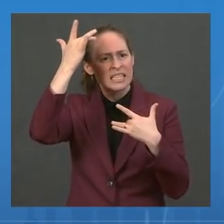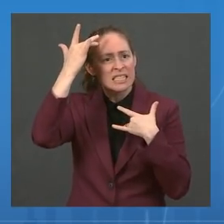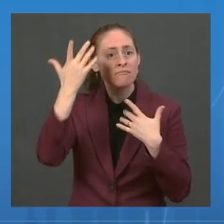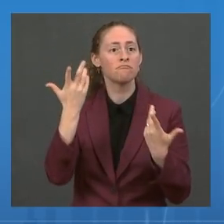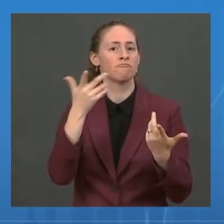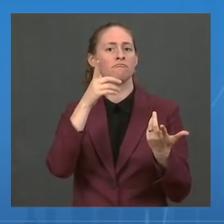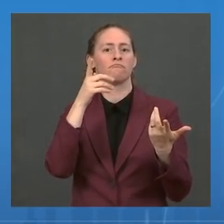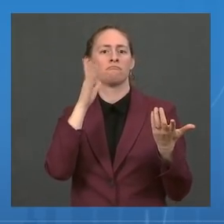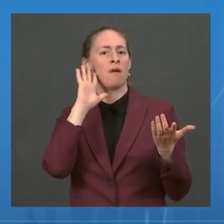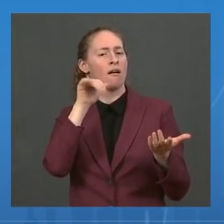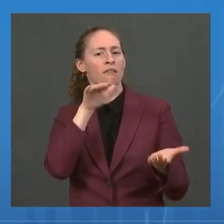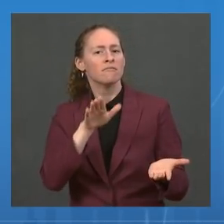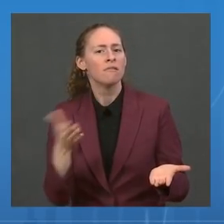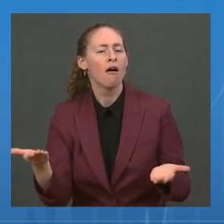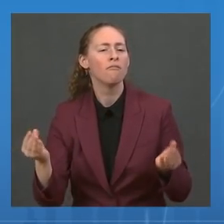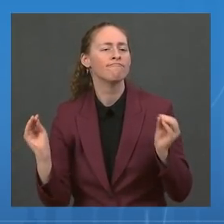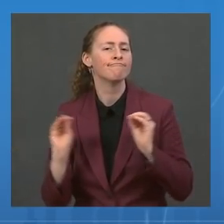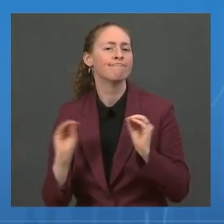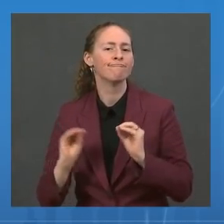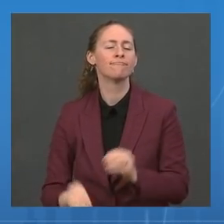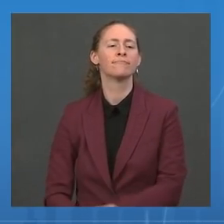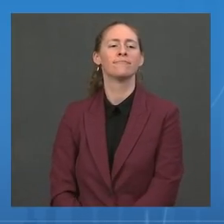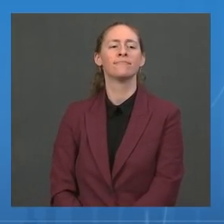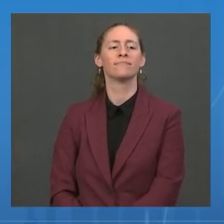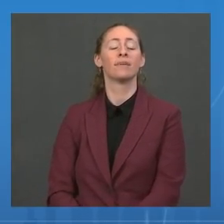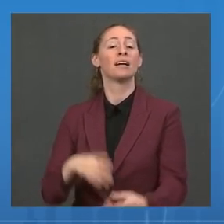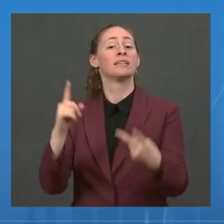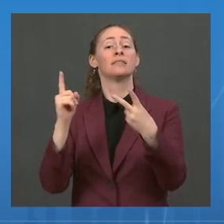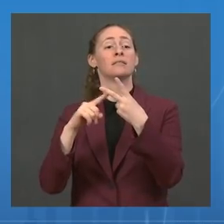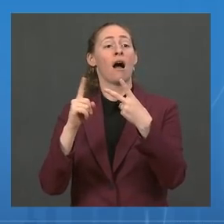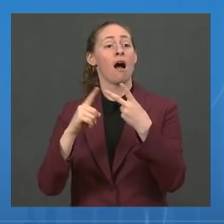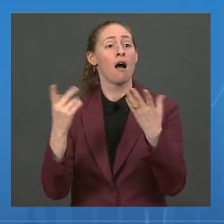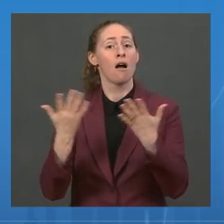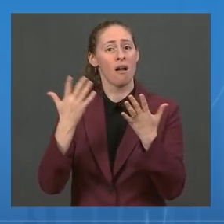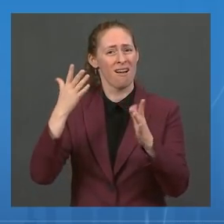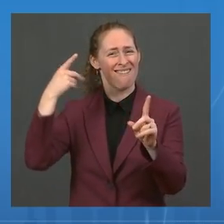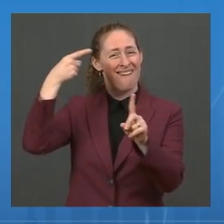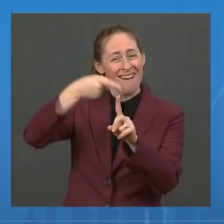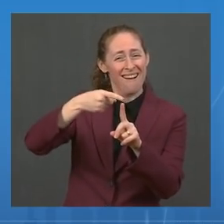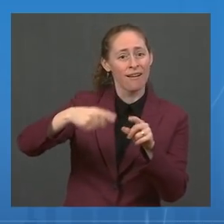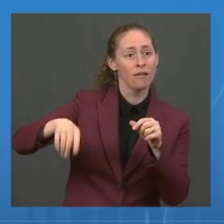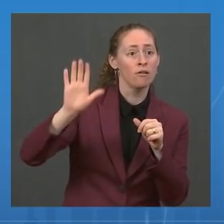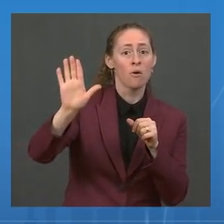Second, high vaccination coverage in your community translates into fewer cases,